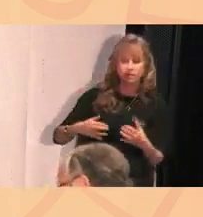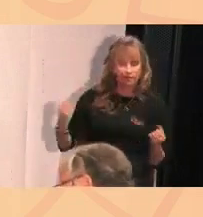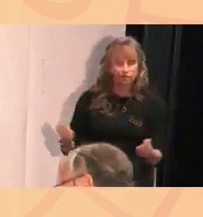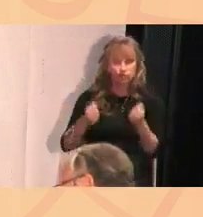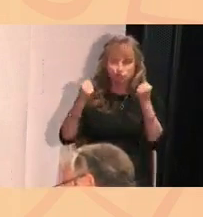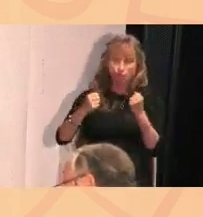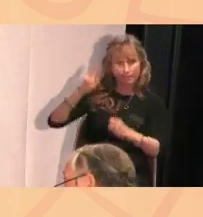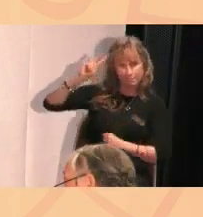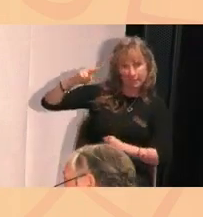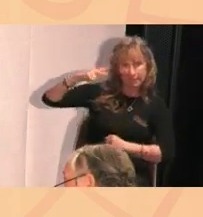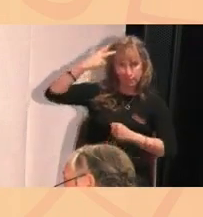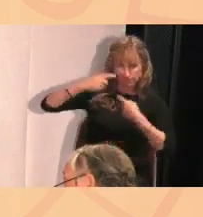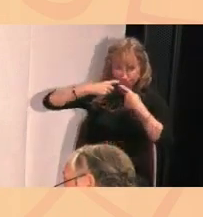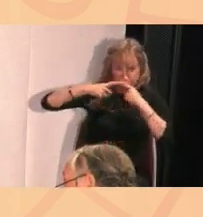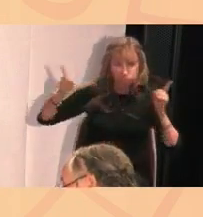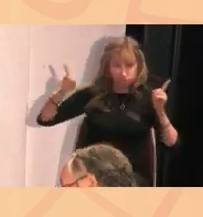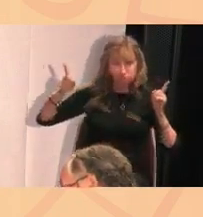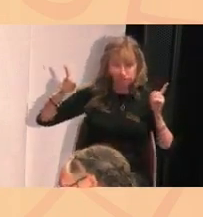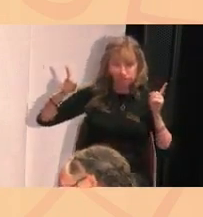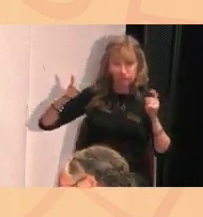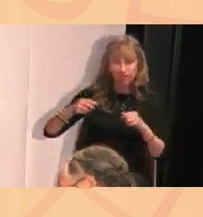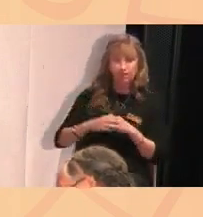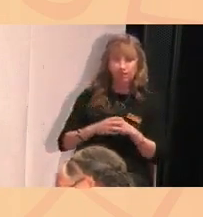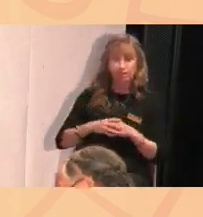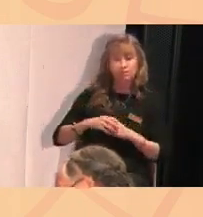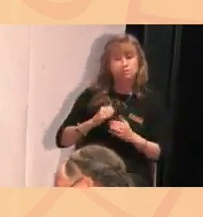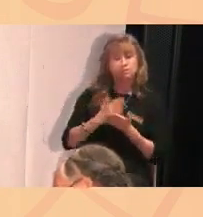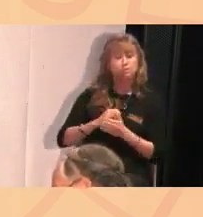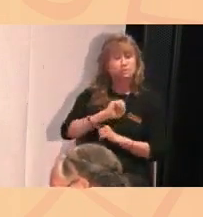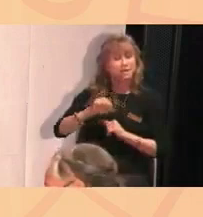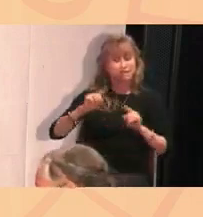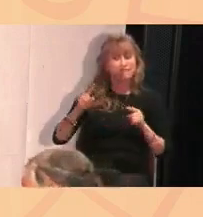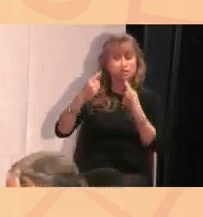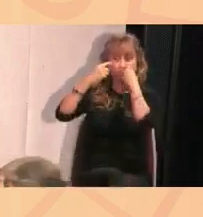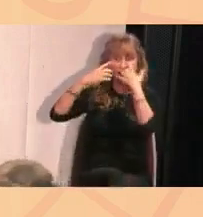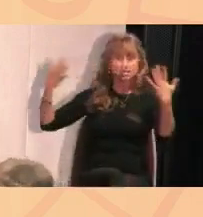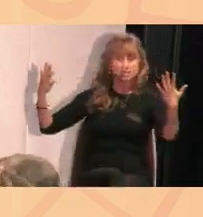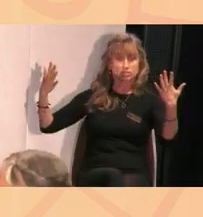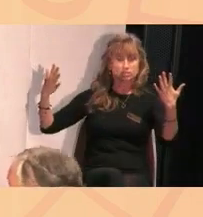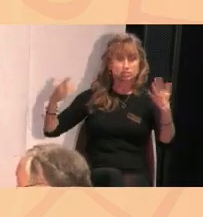and we needed to make a strong exhibition